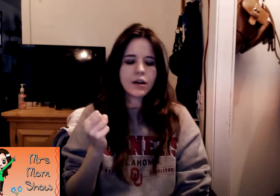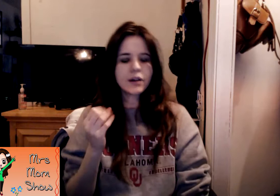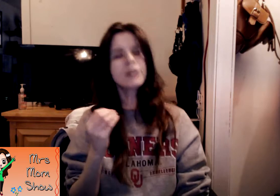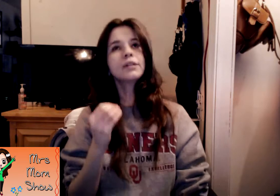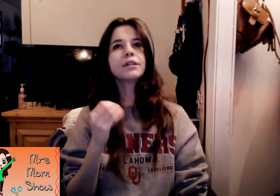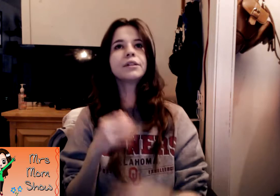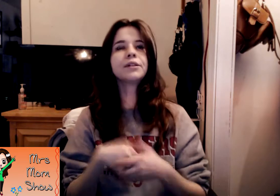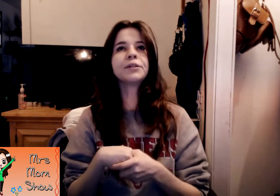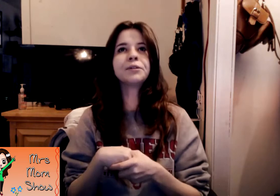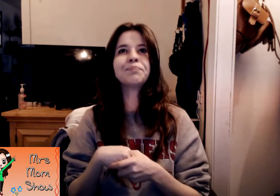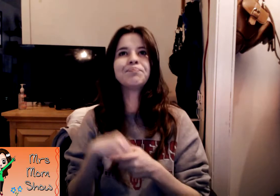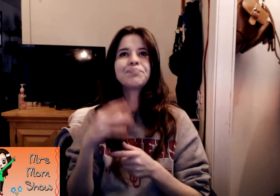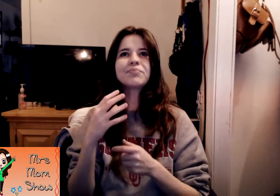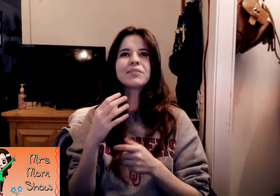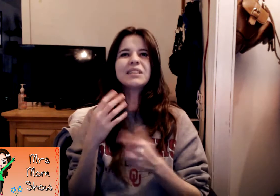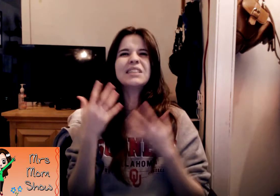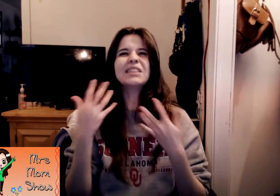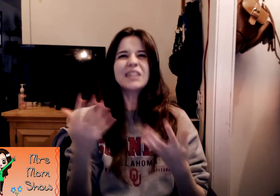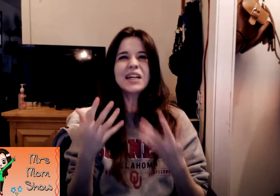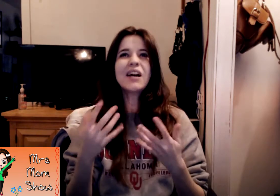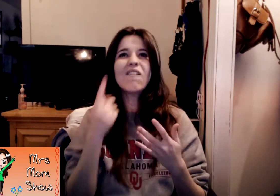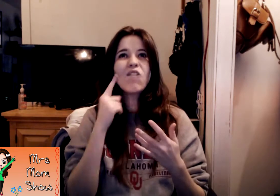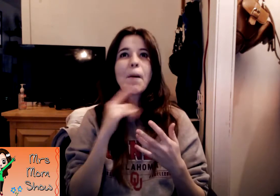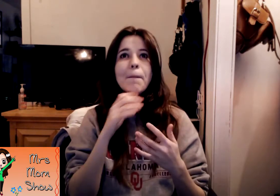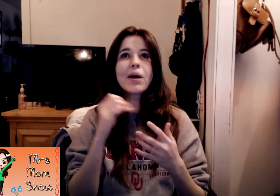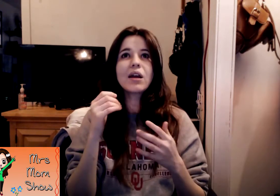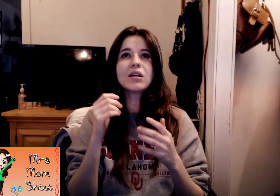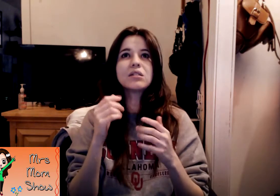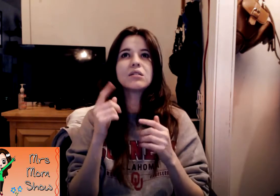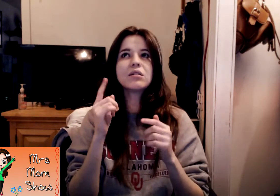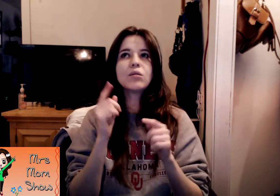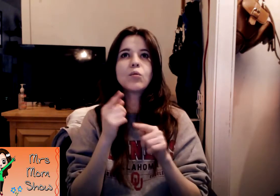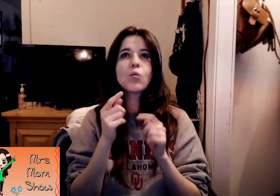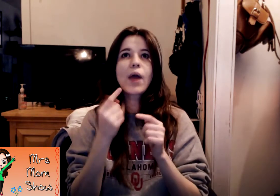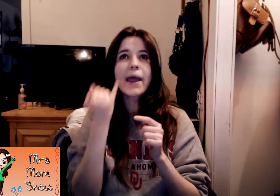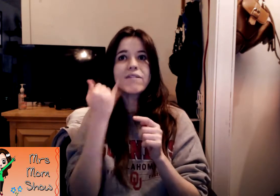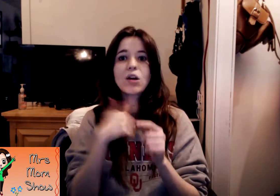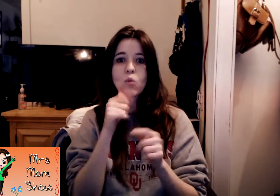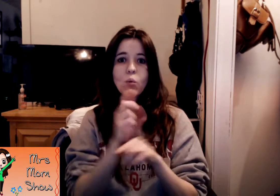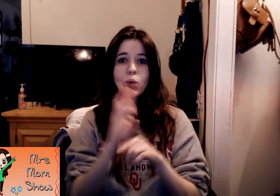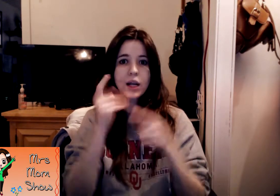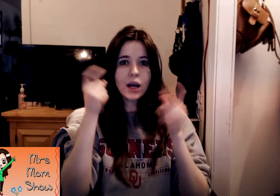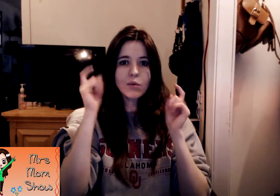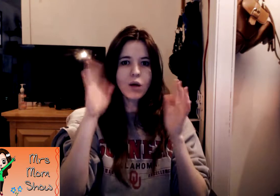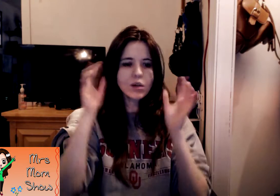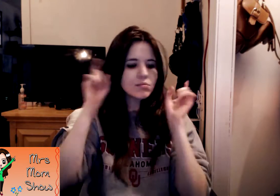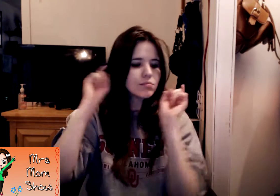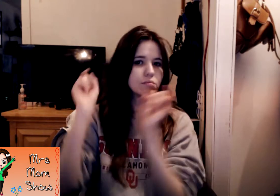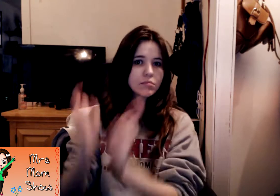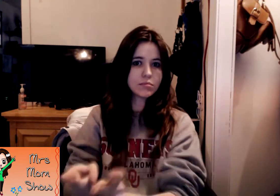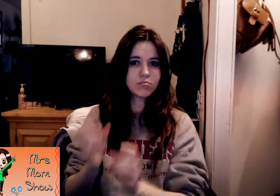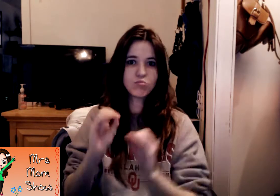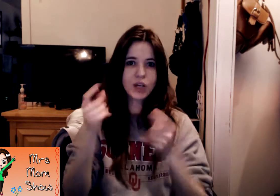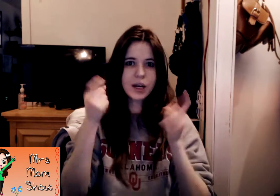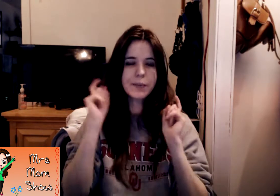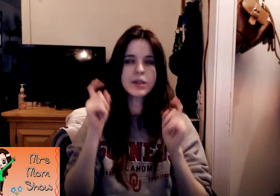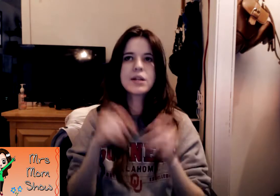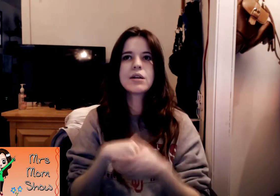So...if I don't wear my hearing aids. Not having them on.